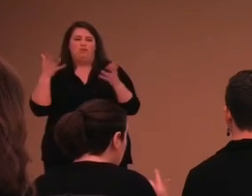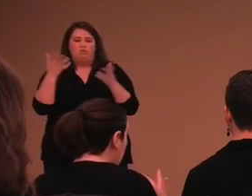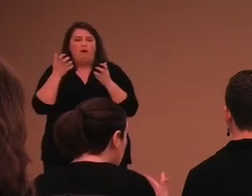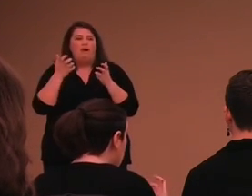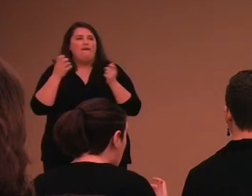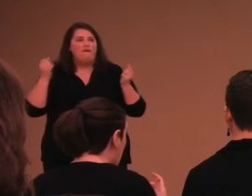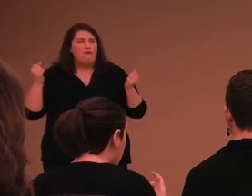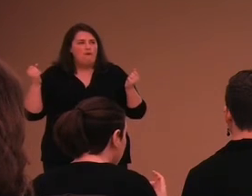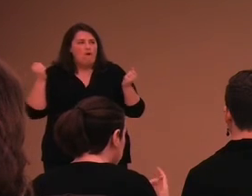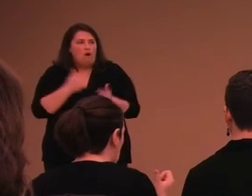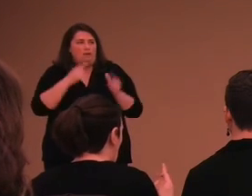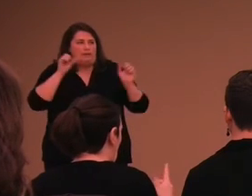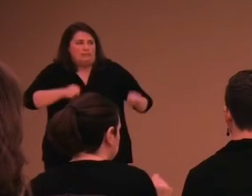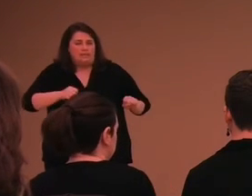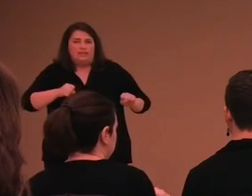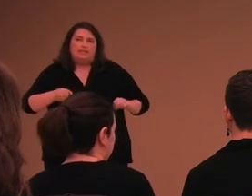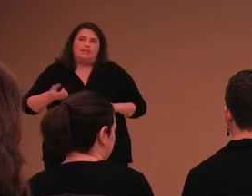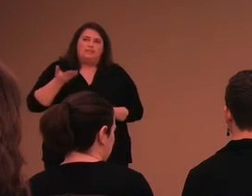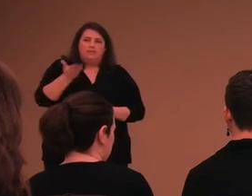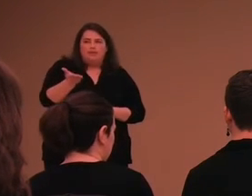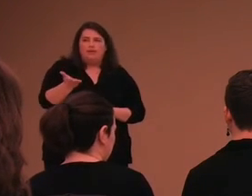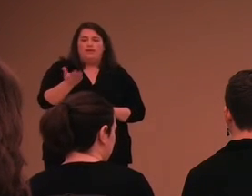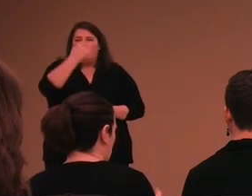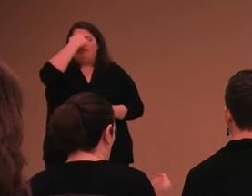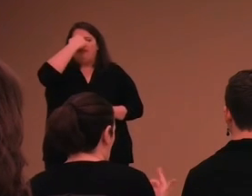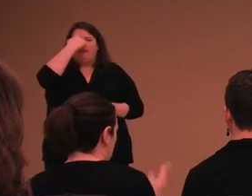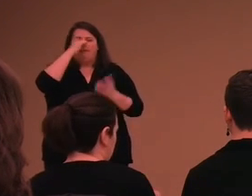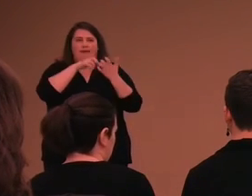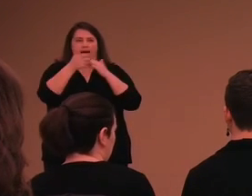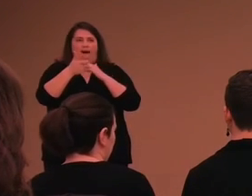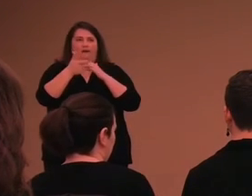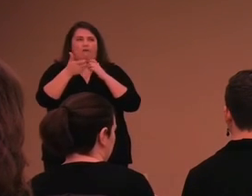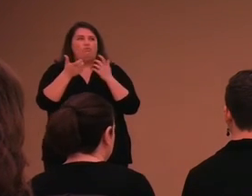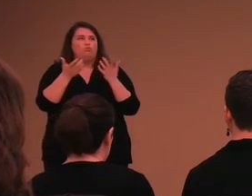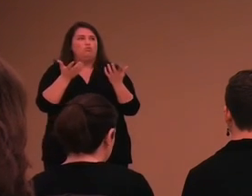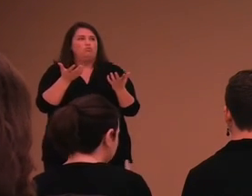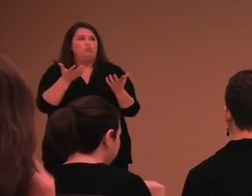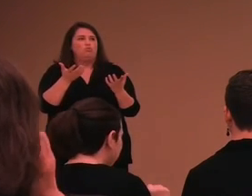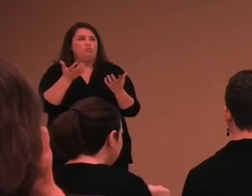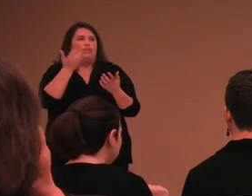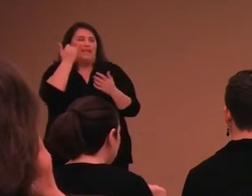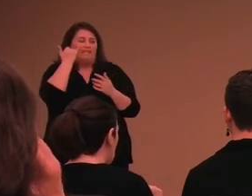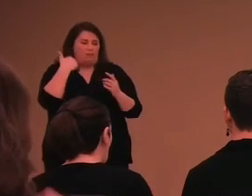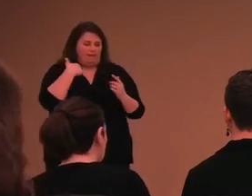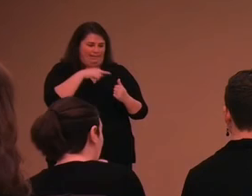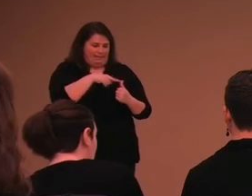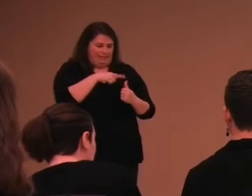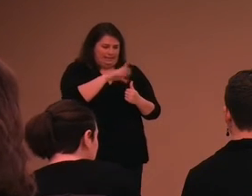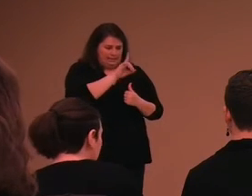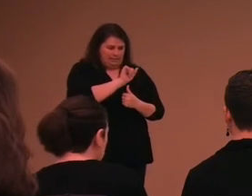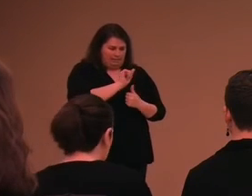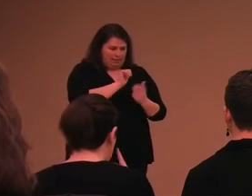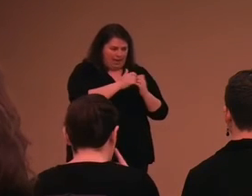ability to be there think of How someone that has this type of disability in this type of disability?